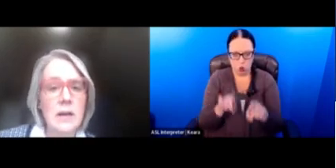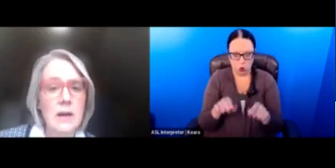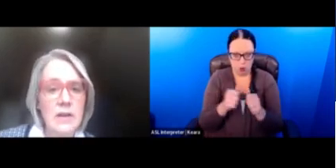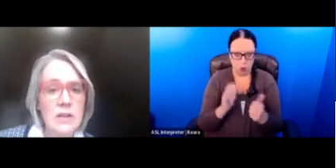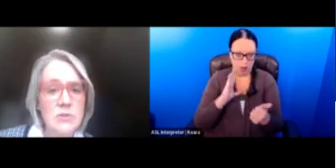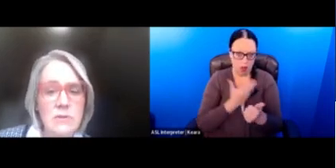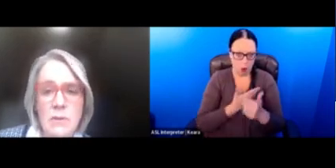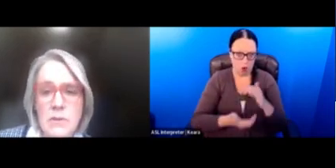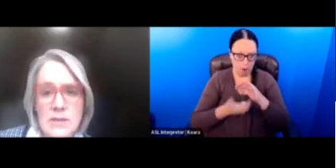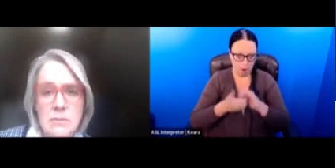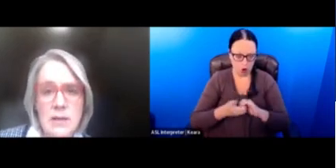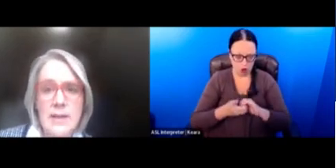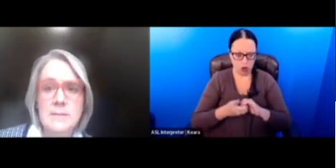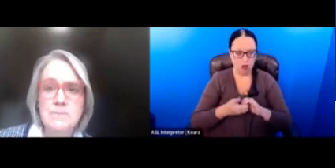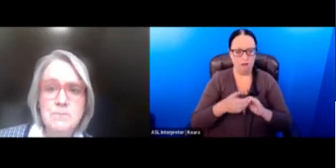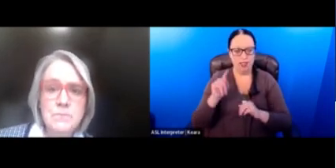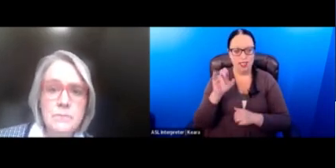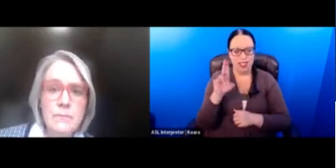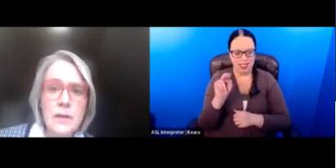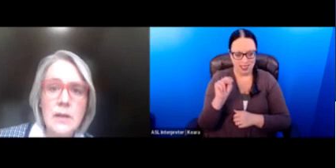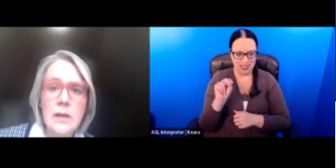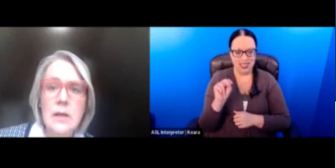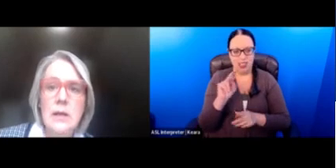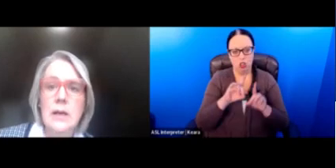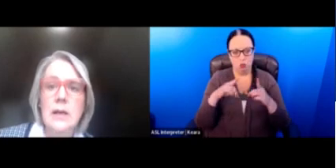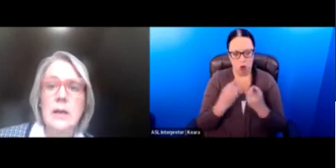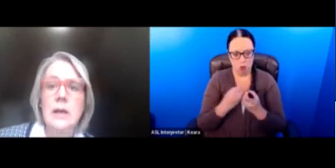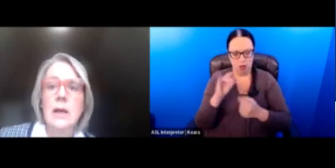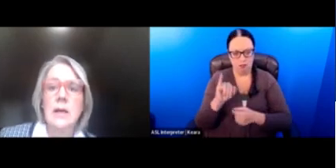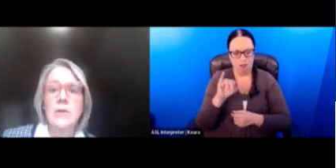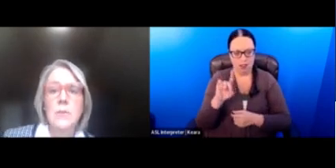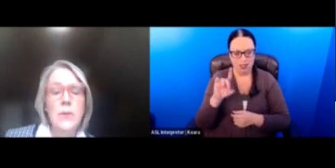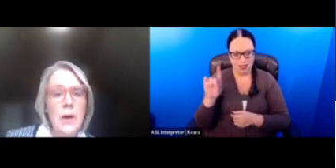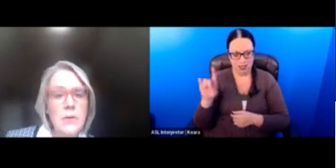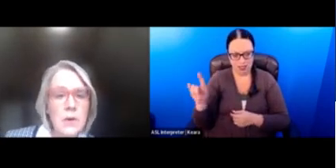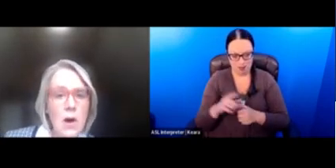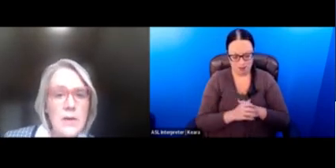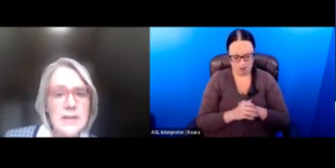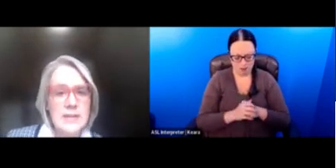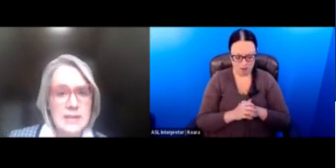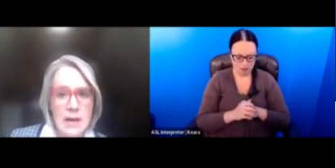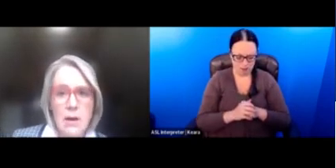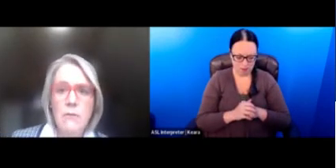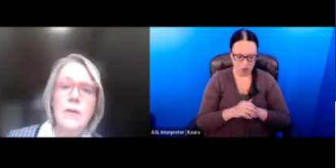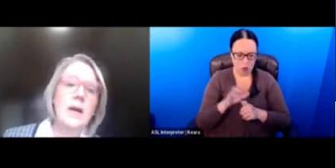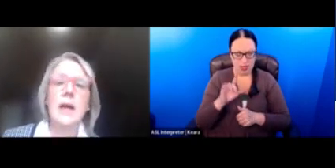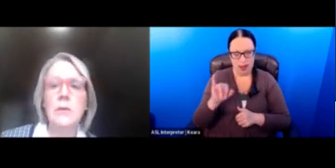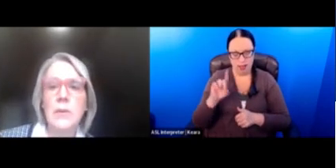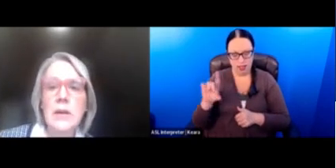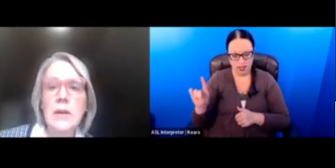does that force the expectations for TennCare for managed care organizations, providers, d&d,